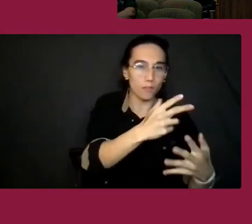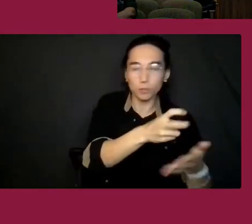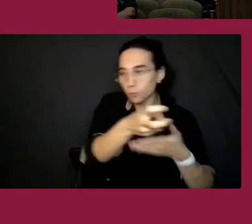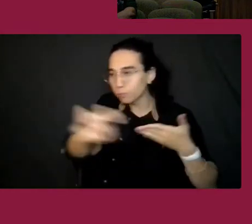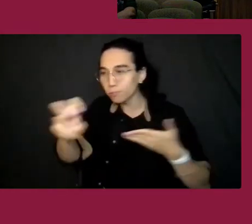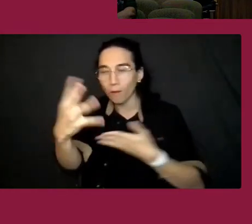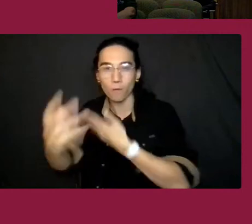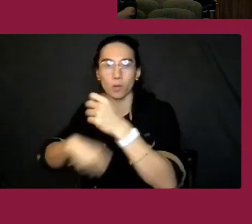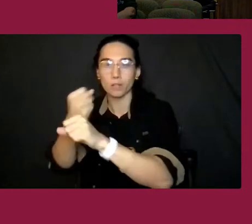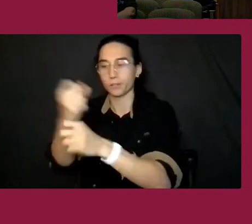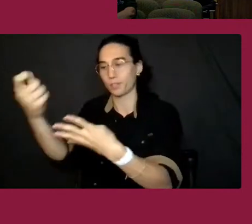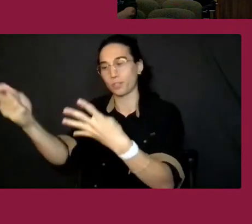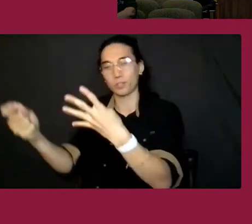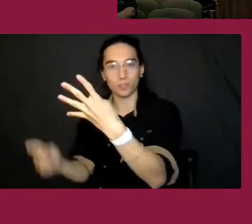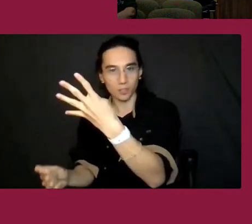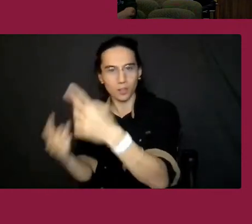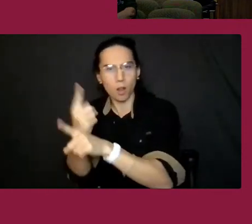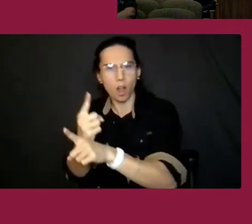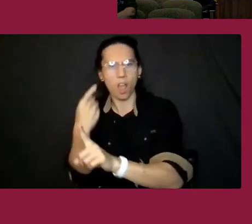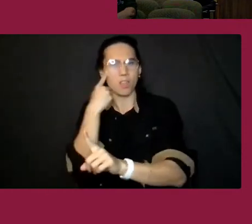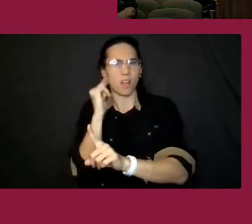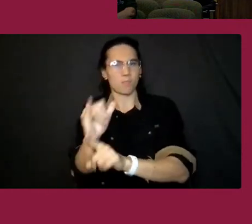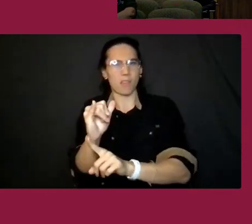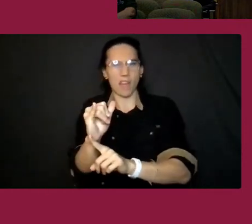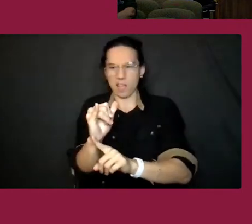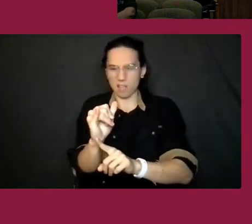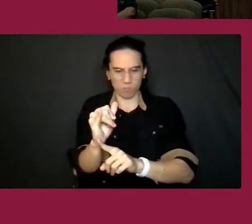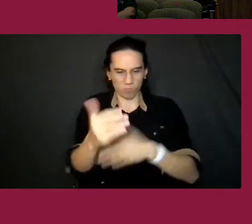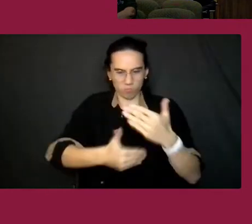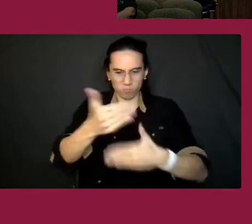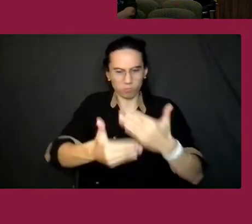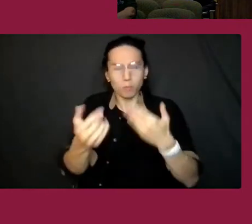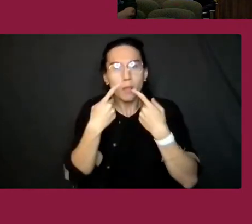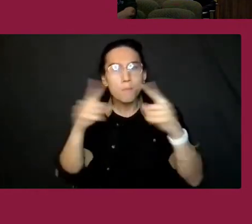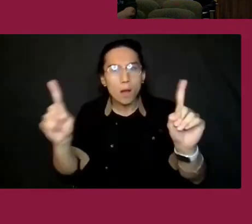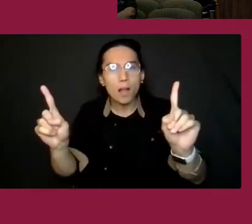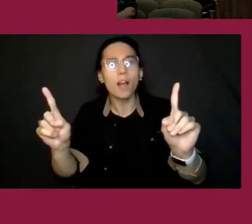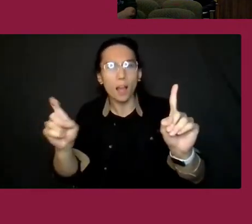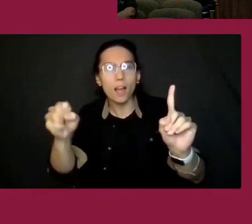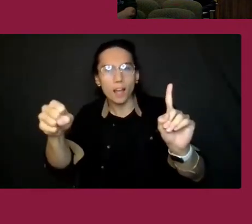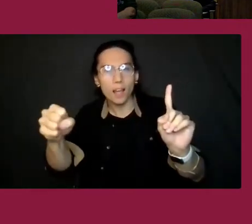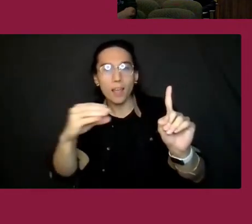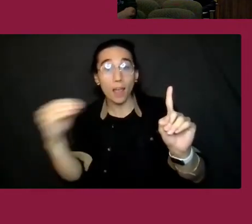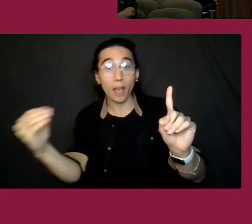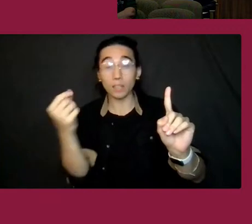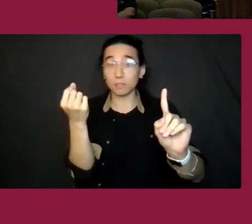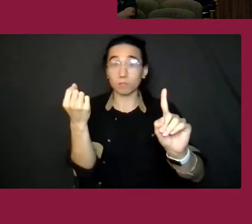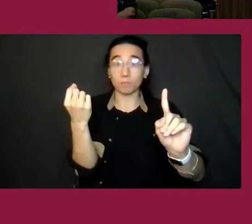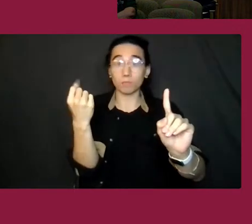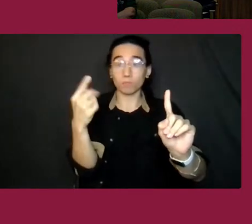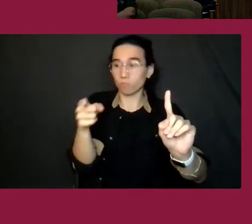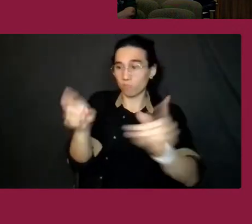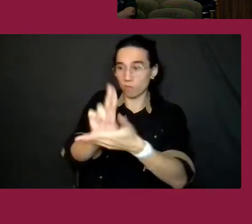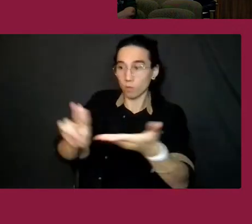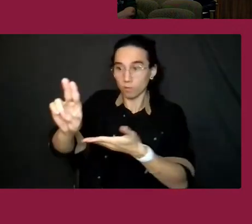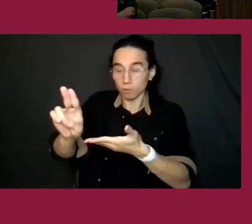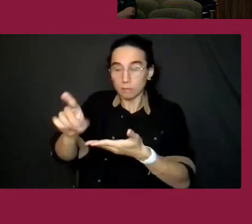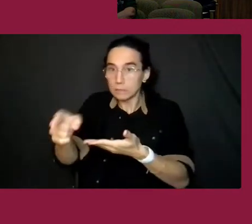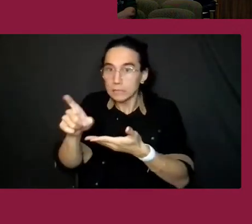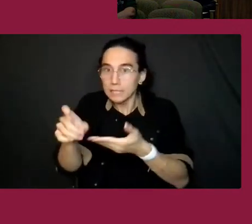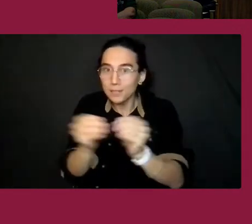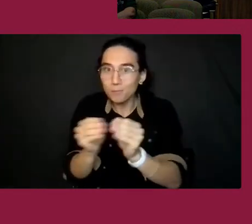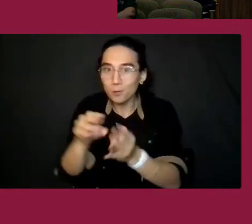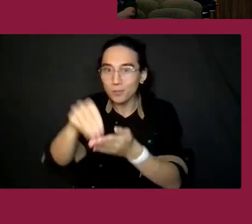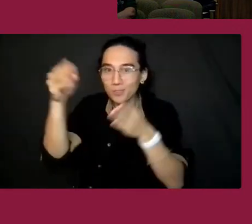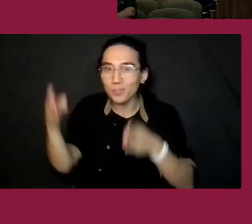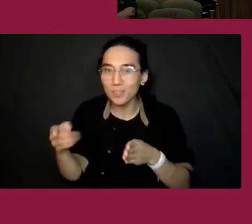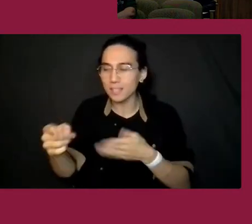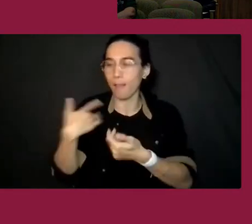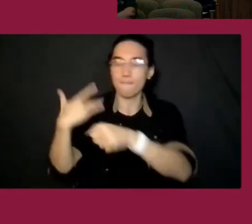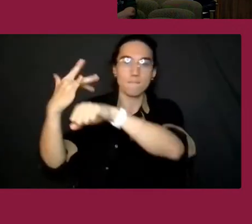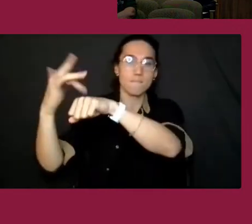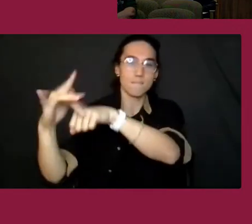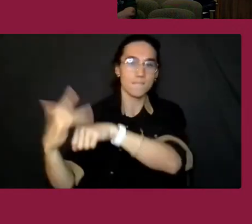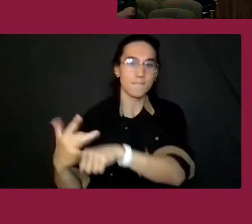and that students are, uh, and that there are free slots at the CSU. But as, as we know